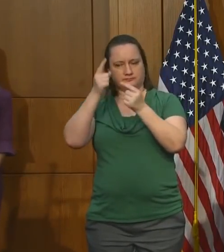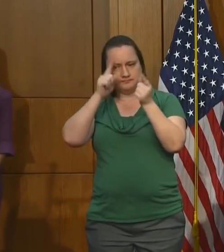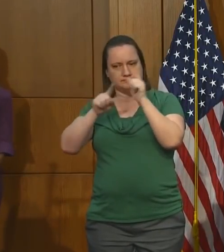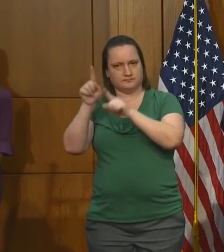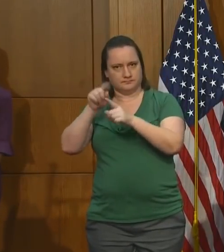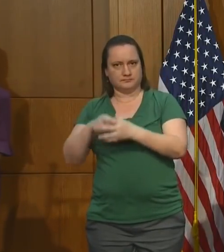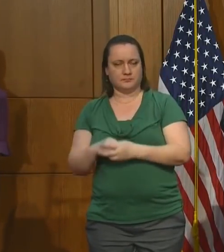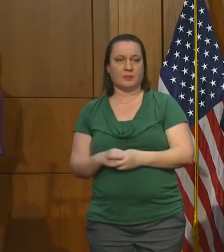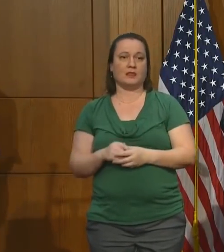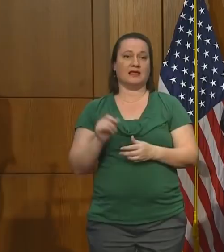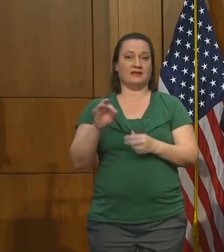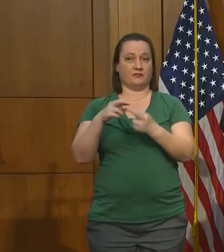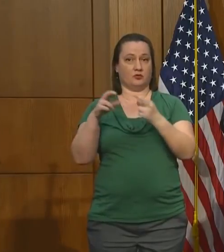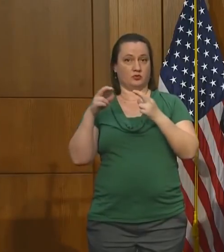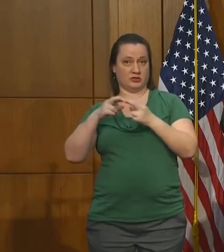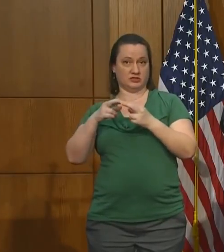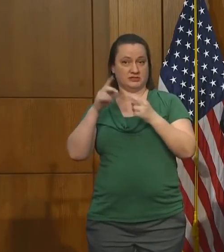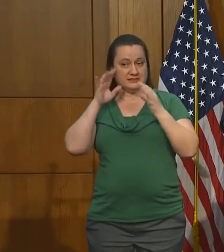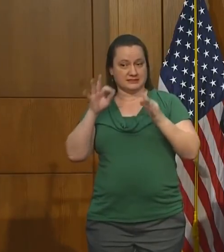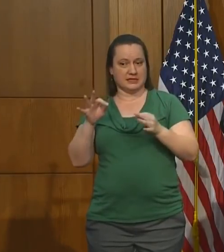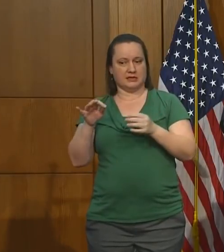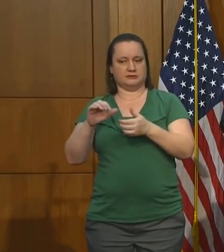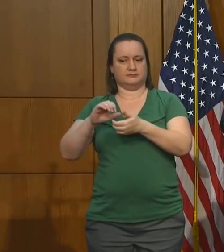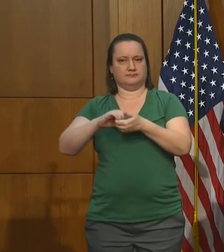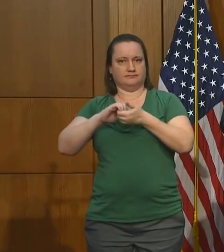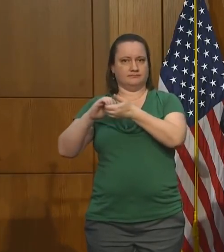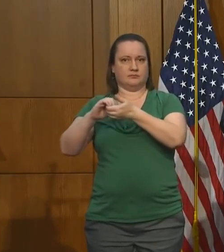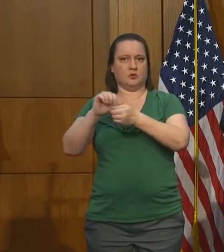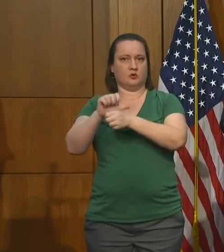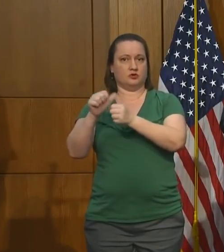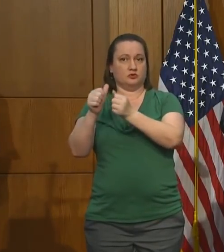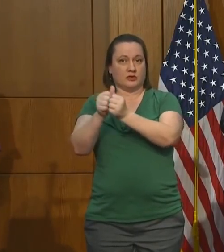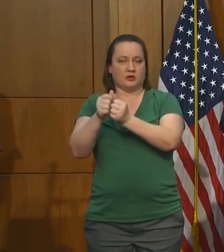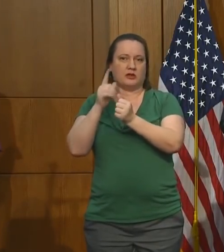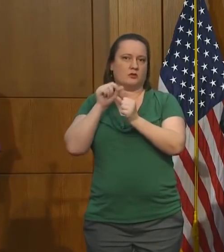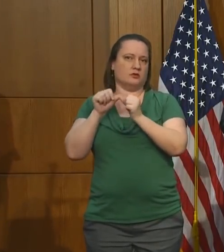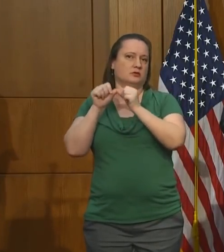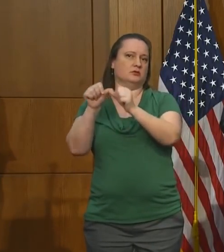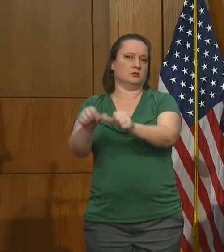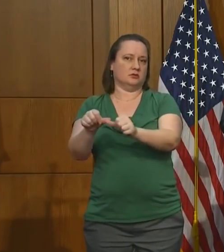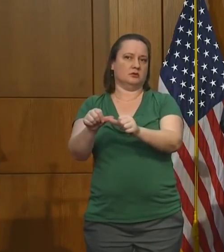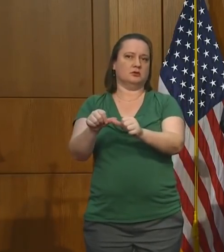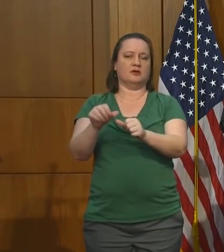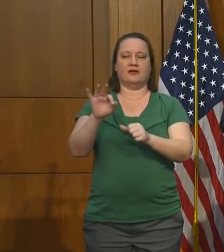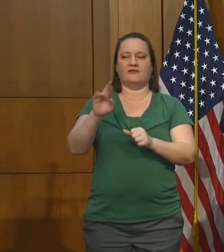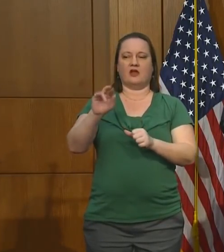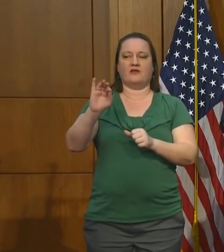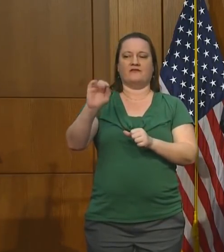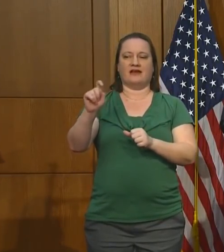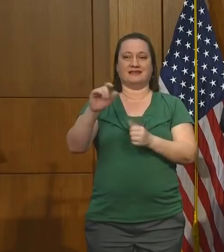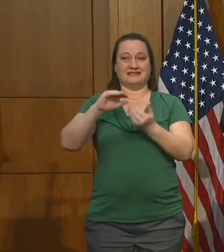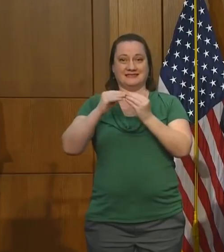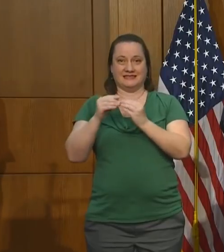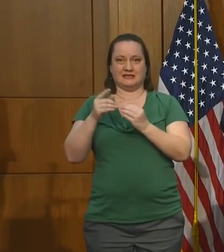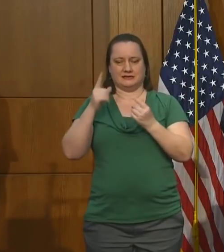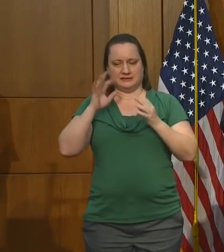HAS. MORE OR LESS COALESCED IN TERMS OF WANTING TO MOVE TOGETHER AS A REGION AND IT IT'S IMPORTANT THAT IF A REGION DECIDES TO DO THAT THAT THEY DO